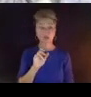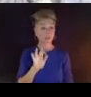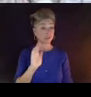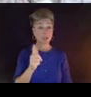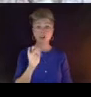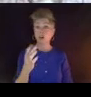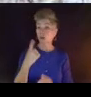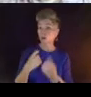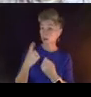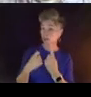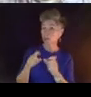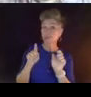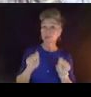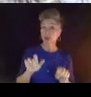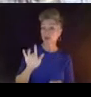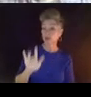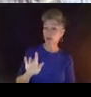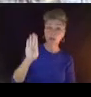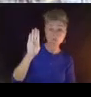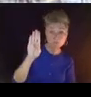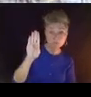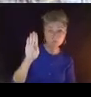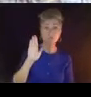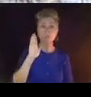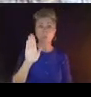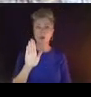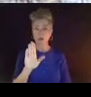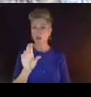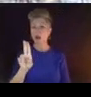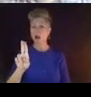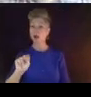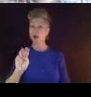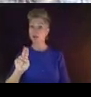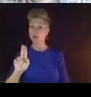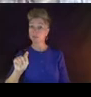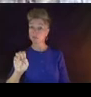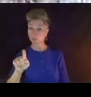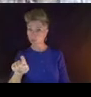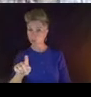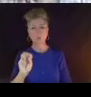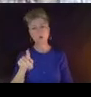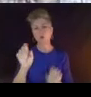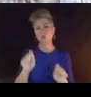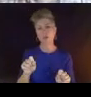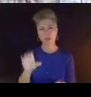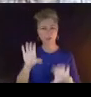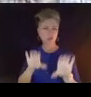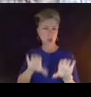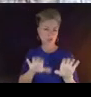you can either raise your hand and we can unmute you or you can type in the chat some of the questions that you have. So I would like to get us rolling